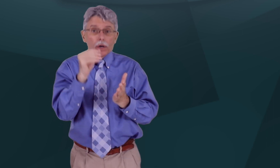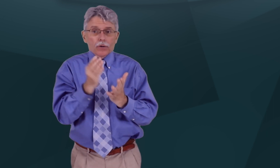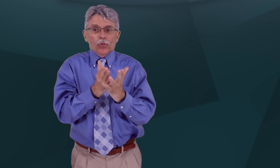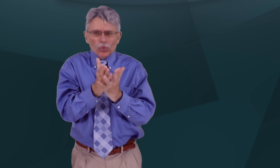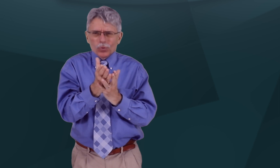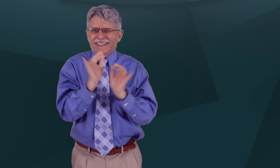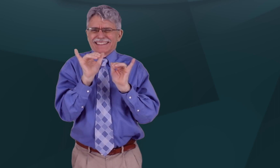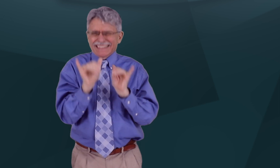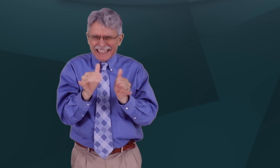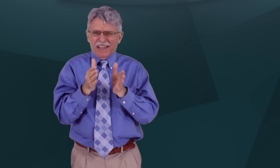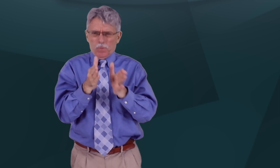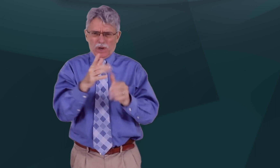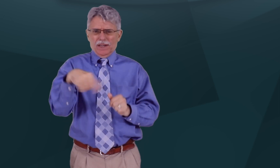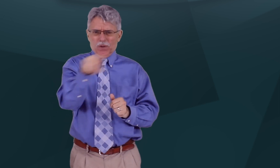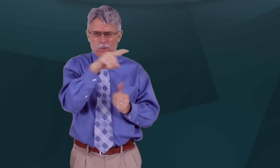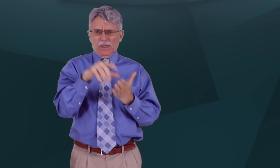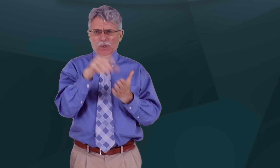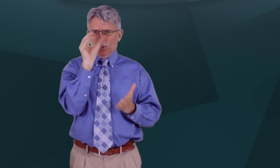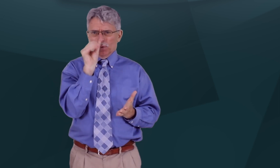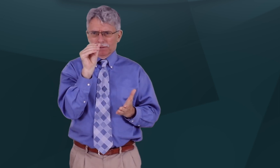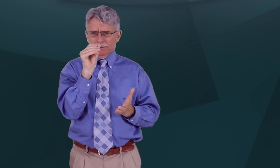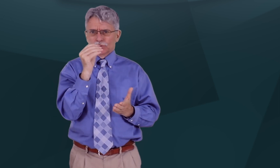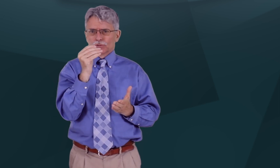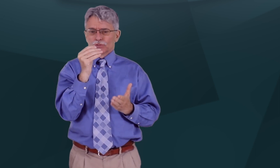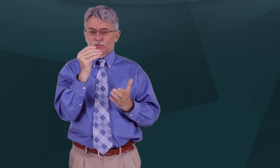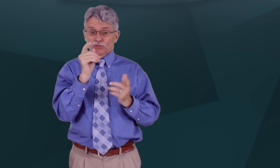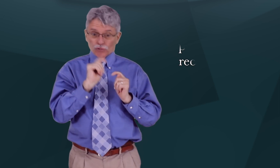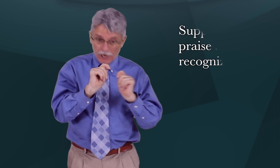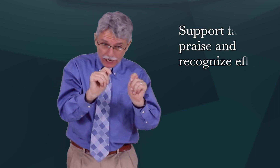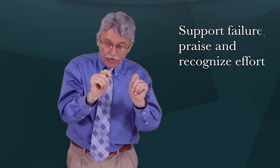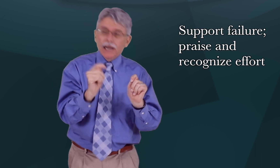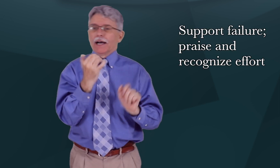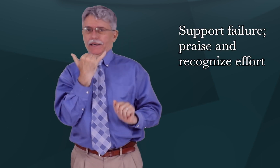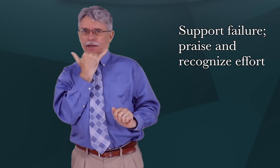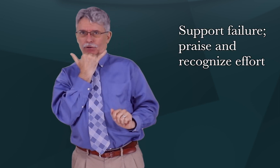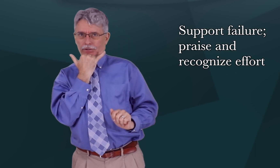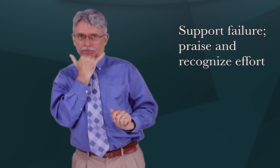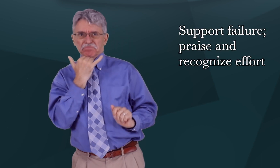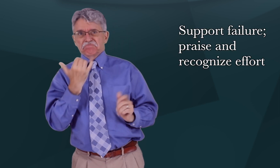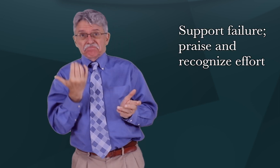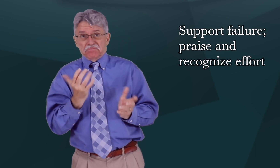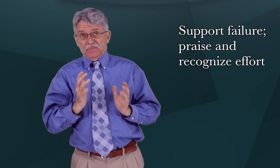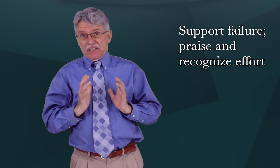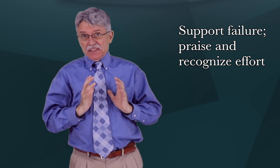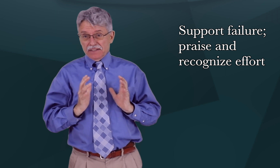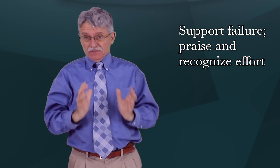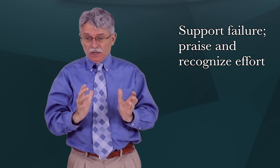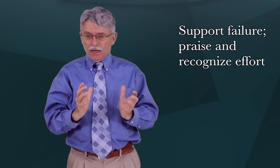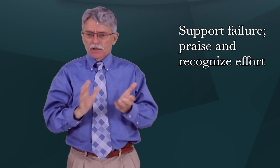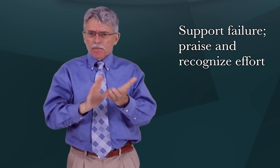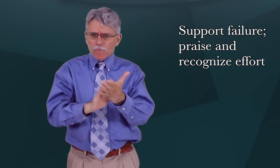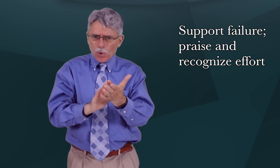They're going to learn in the same way that you learn -- trial and error. And that's fine.